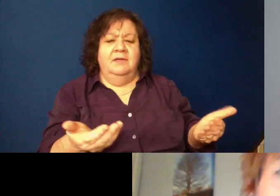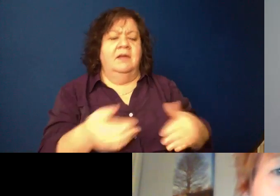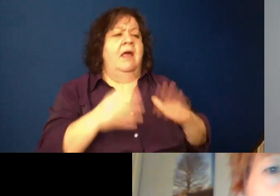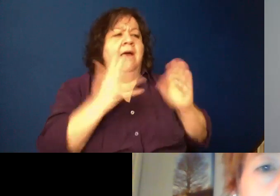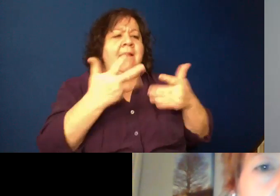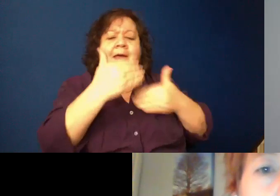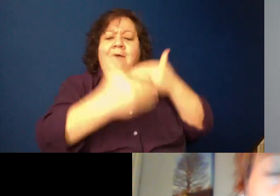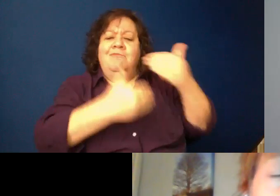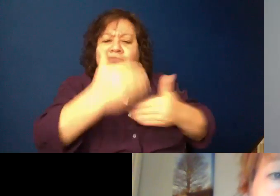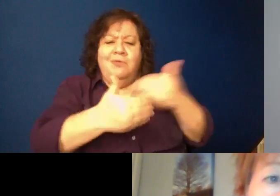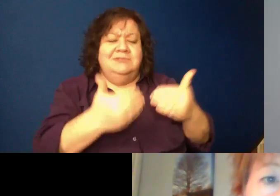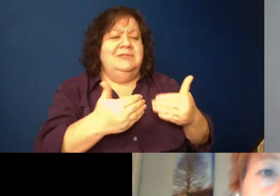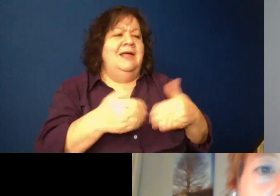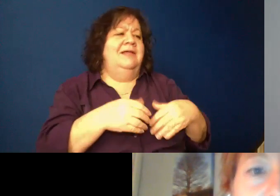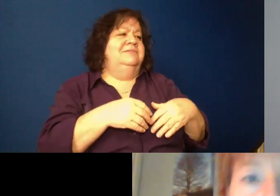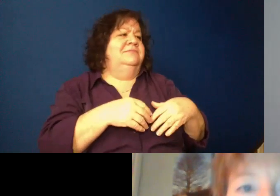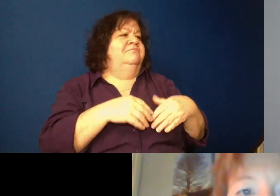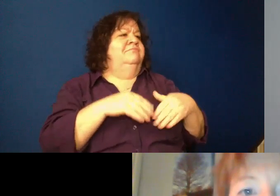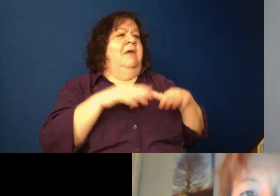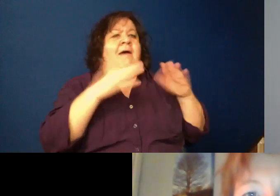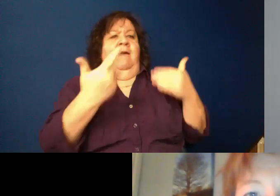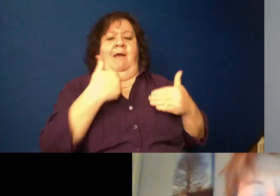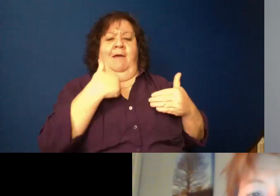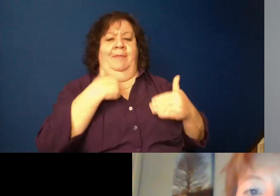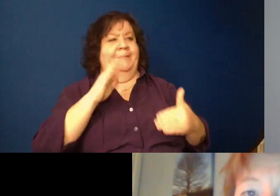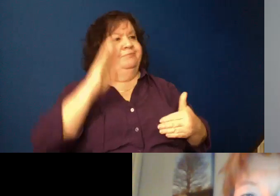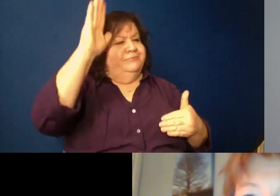so we we asked as well that sites where vaccinations are delivered